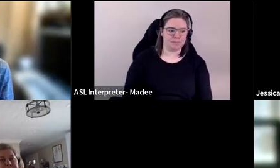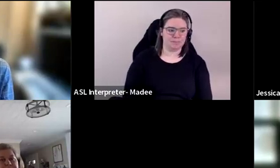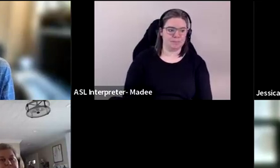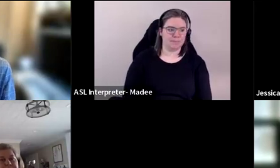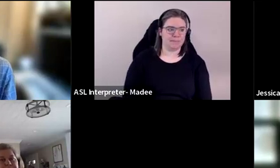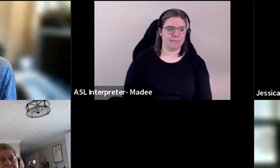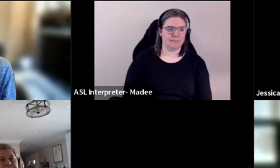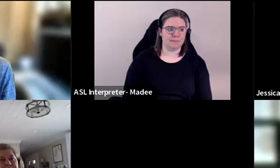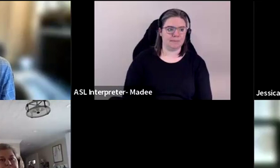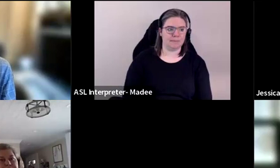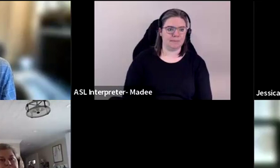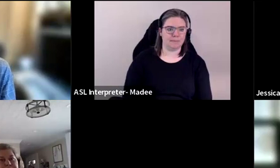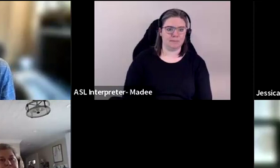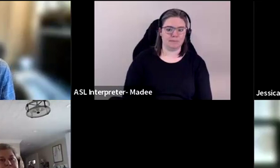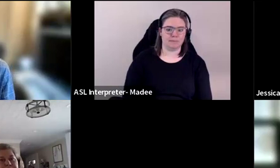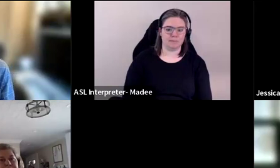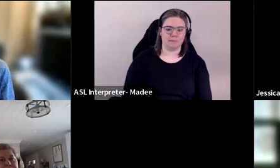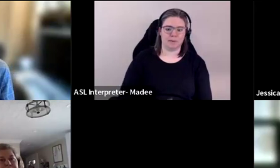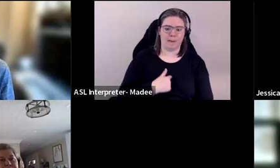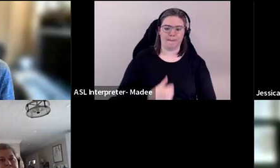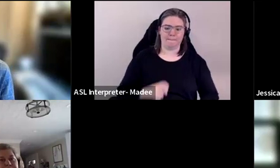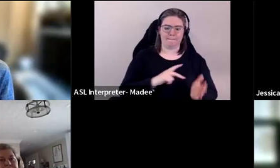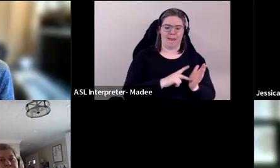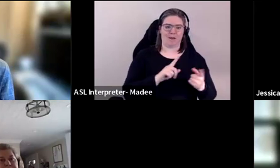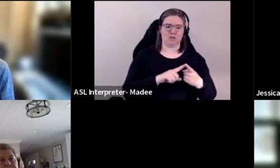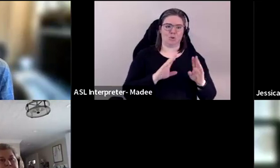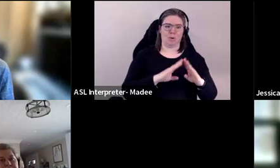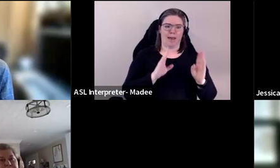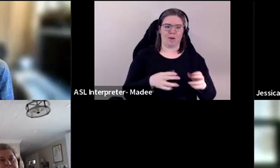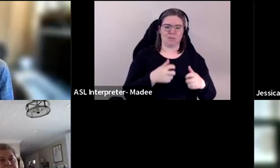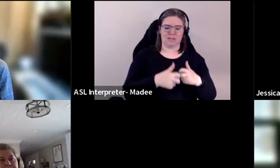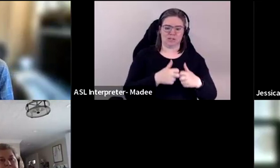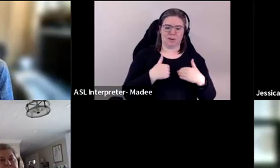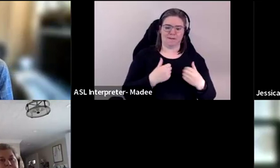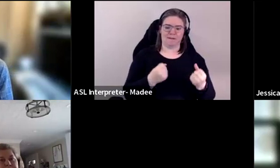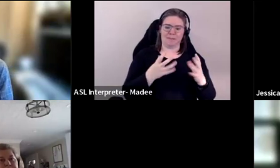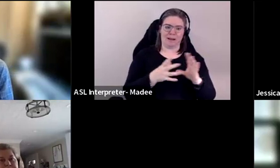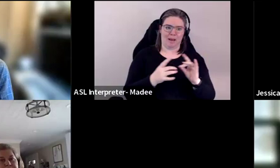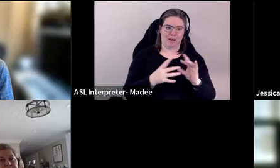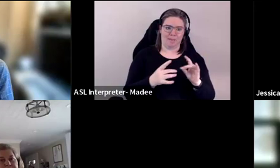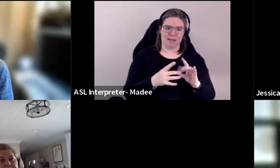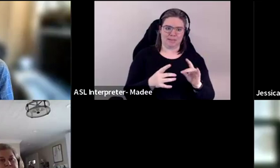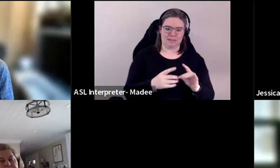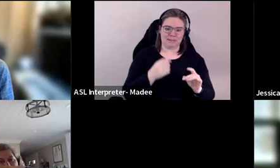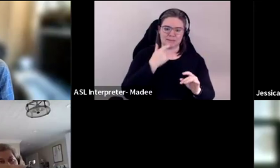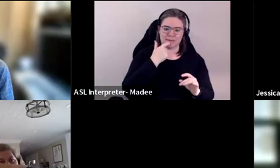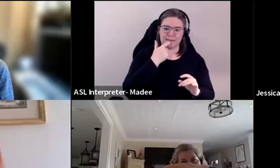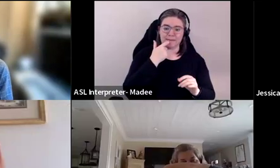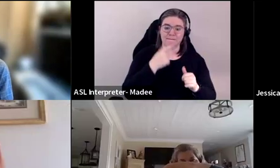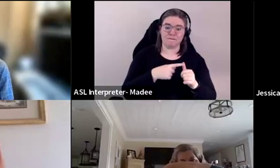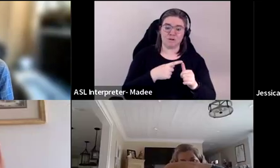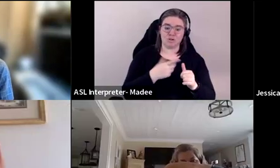Rebecca /APRIL: I'd like to take a step back to the housing issue just because we have a lot of comments on it, and I'm not trying to slow anybody down. I 1st like to say that